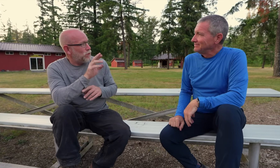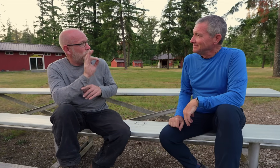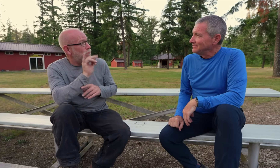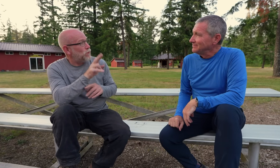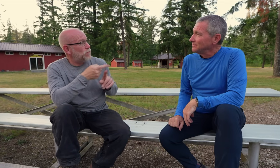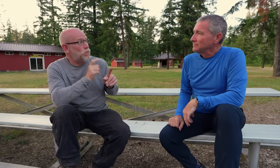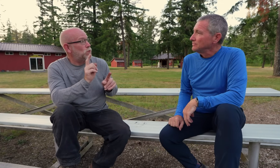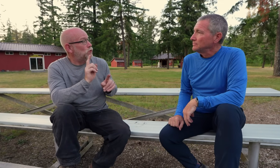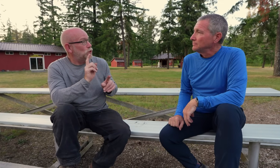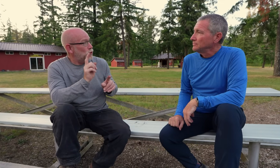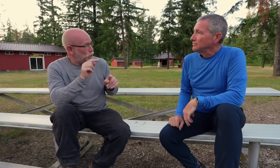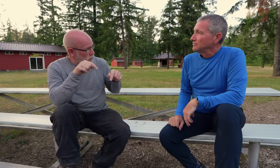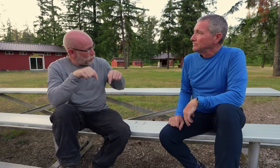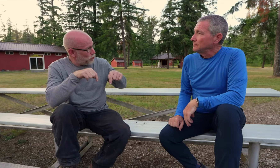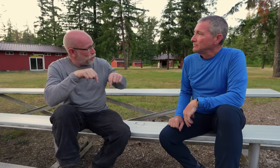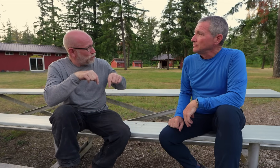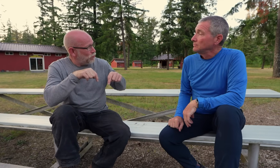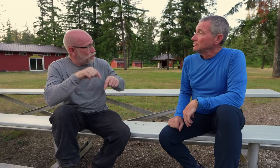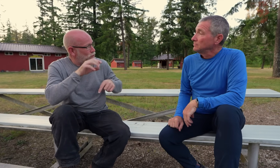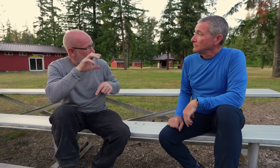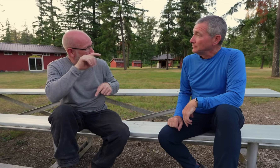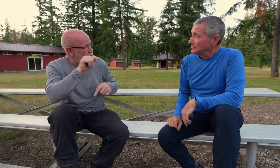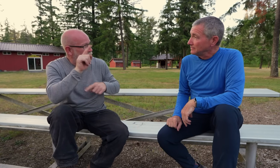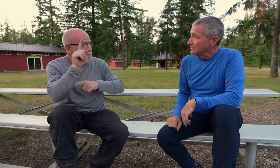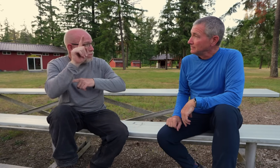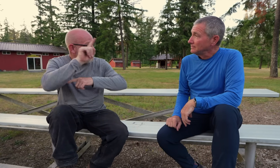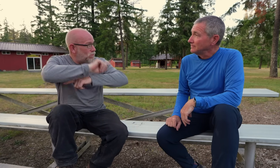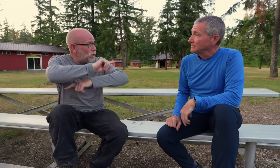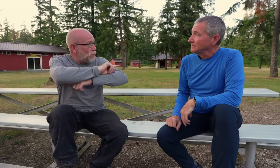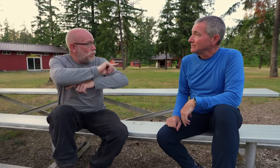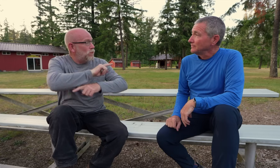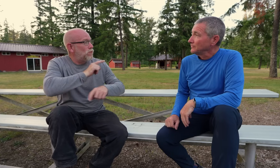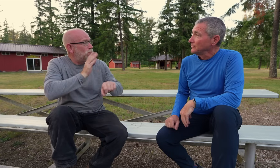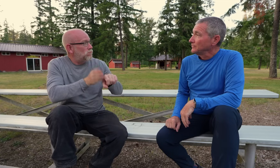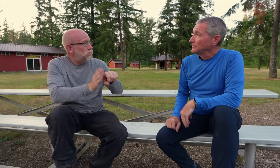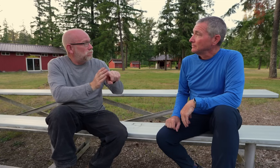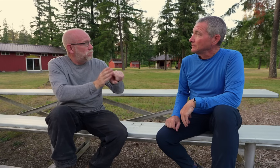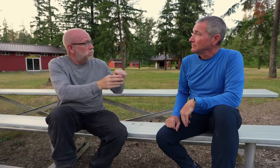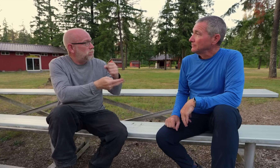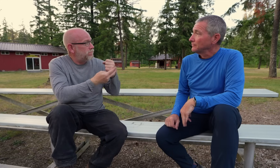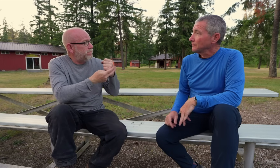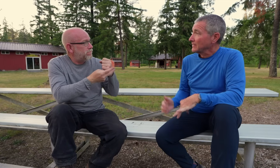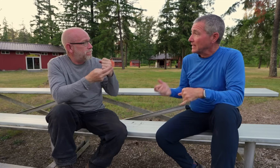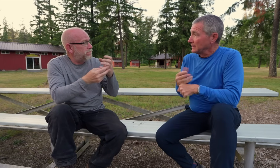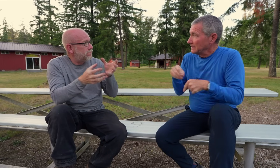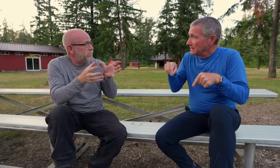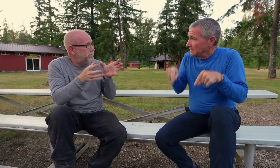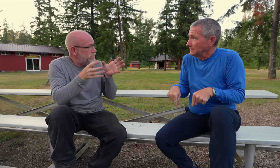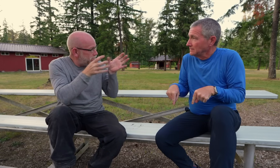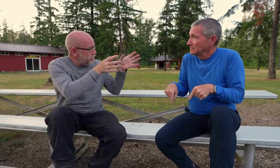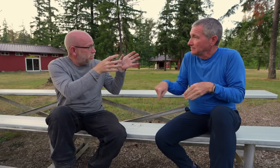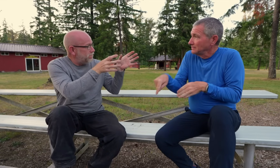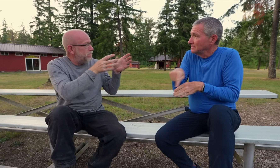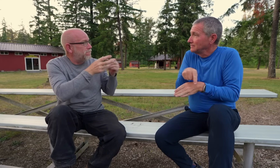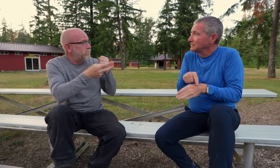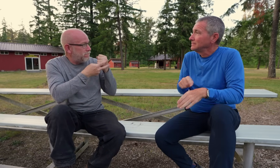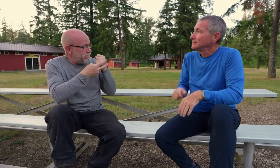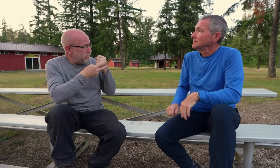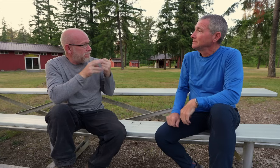The fir wood comes from right here at Camp Taloali. When a tree falls, we chop it up and store it for later use.